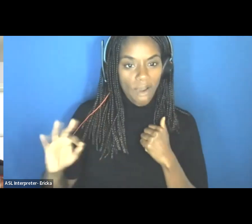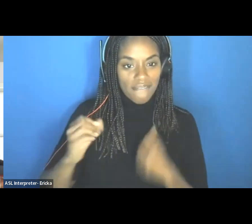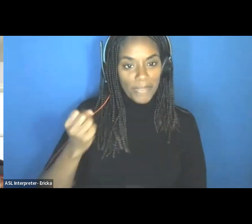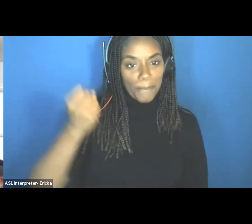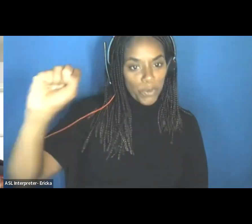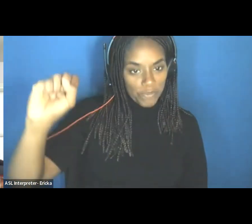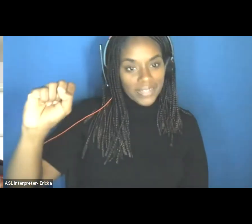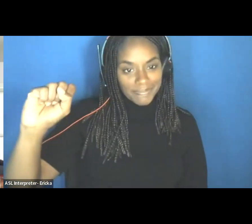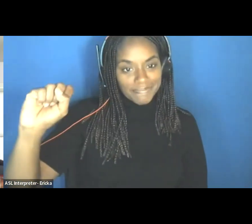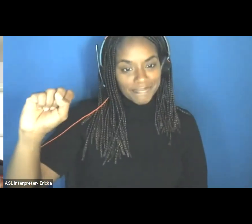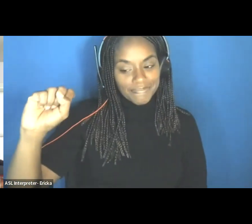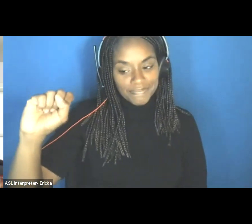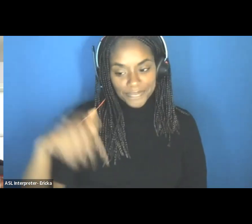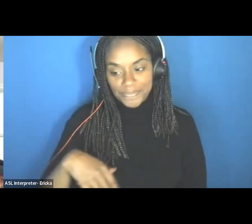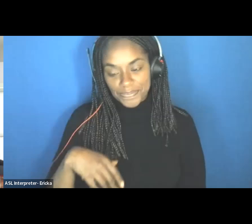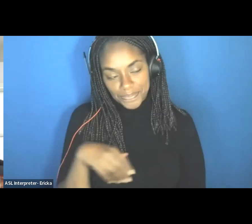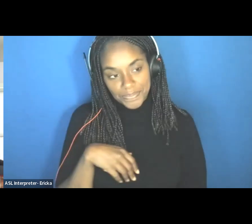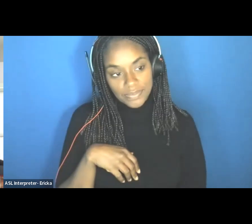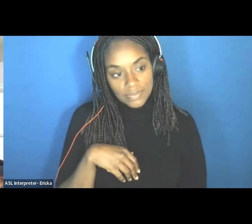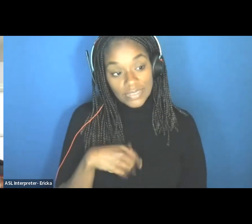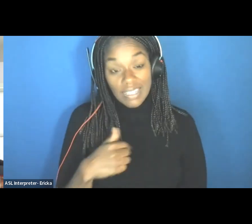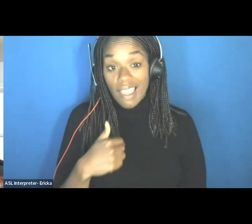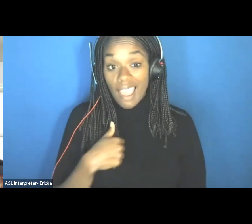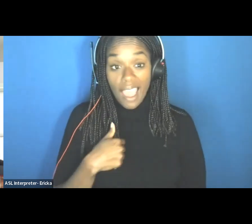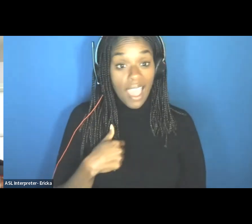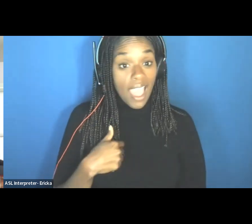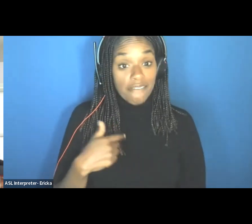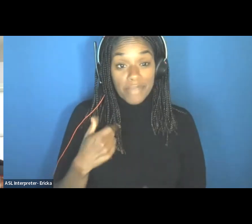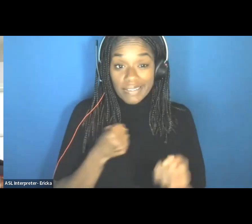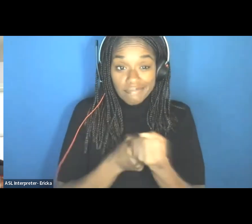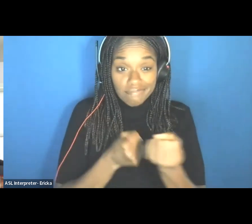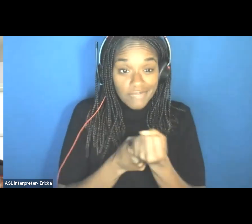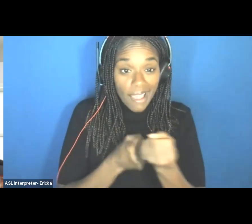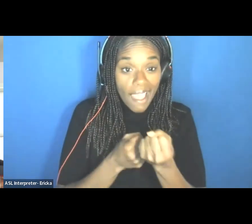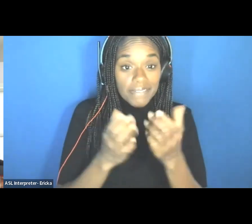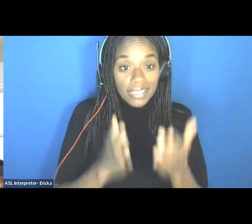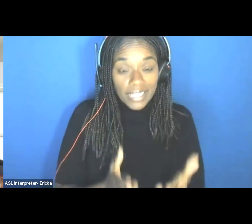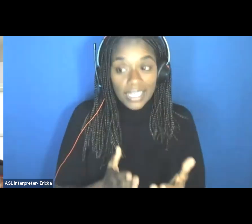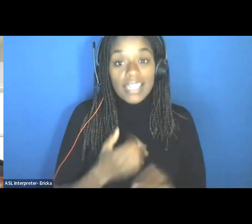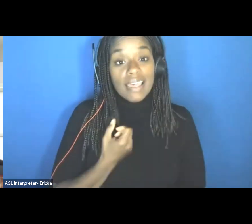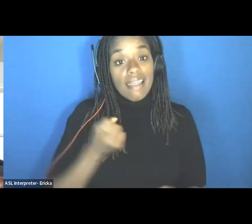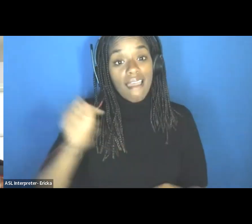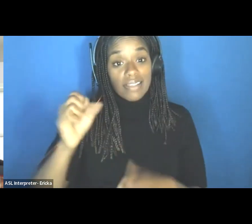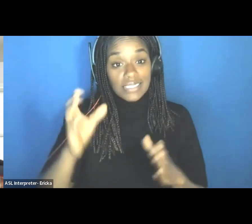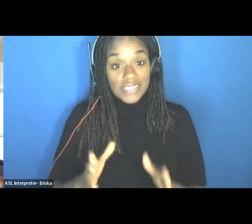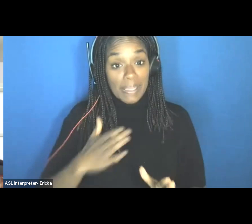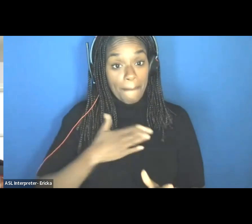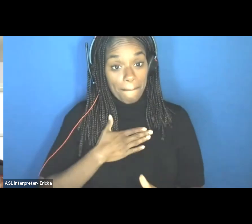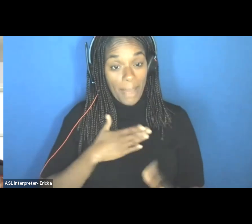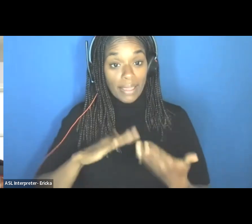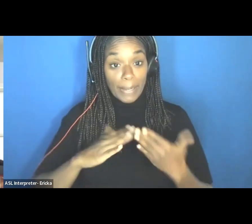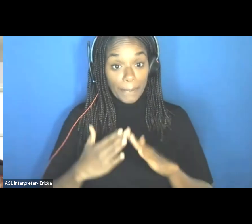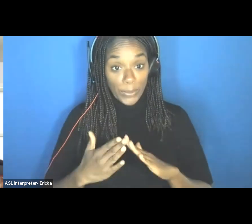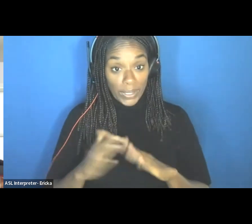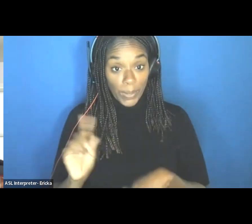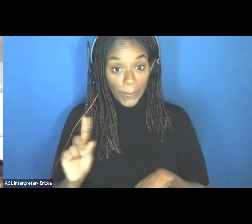I feel via special connection with you all here today because I feel like I am a child of the movement.